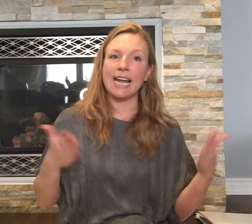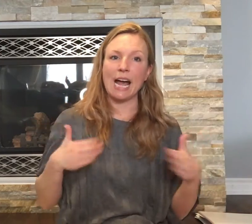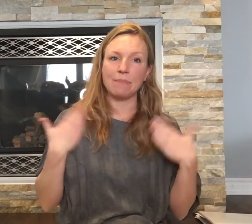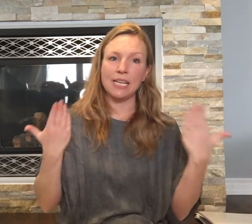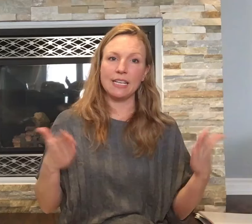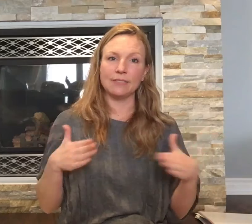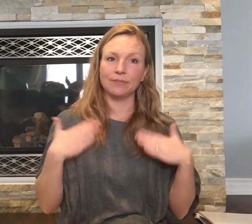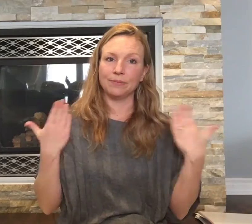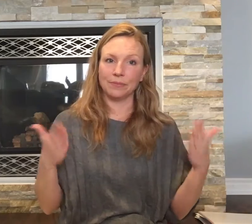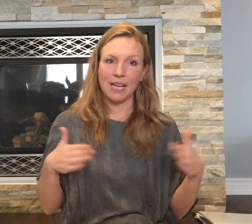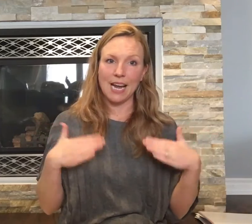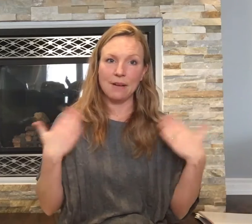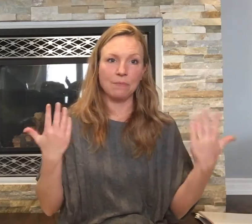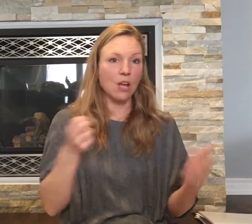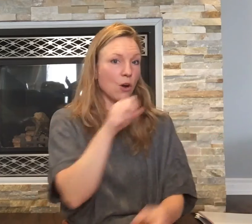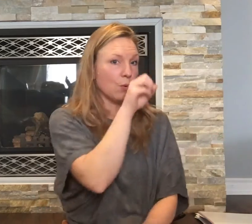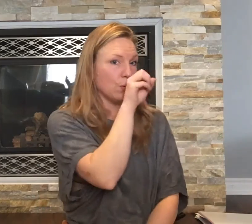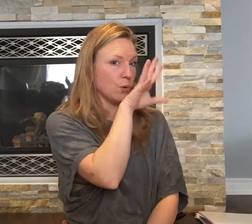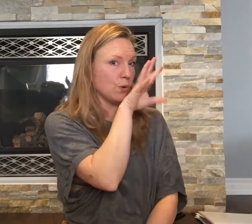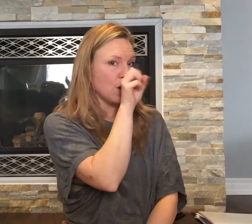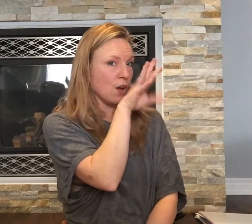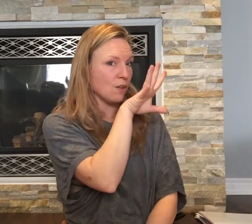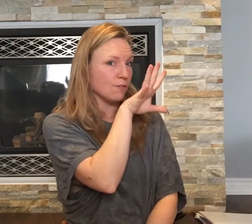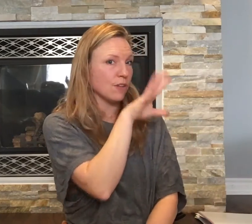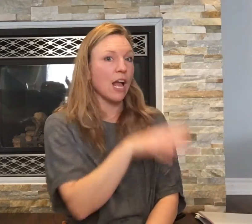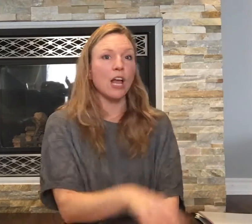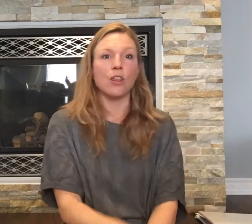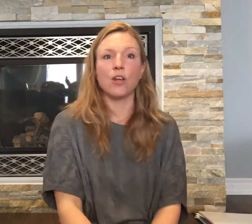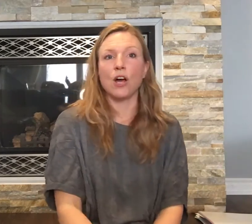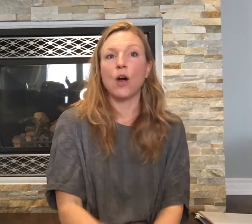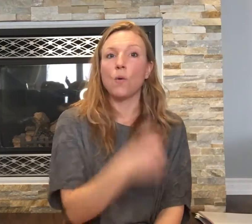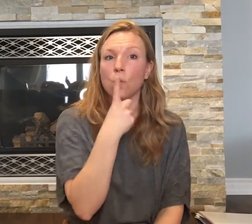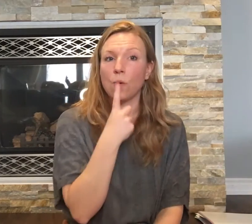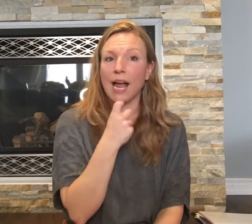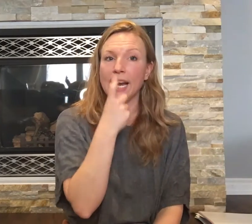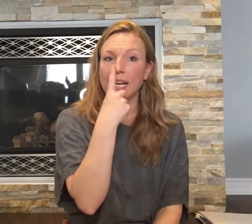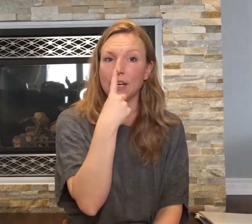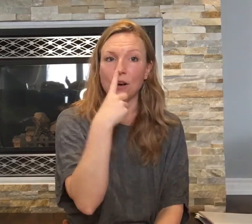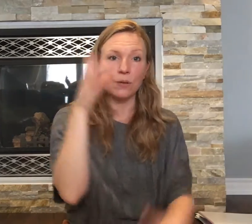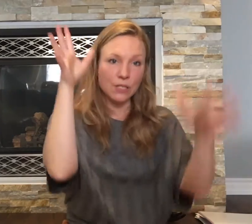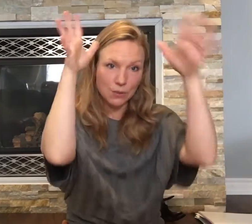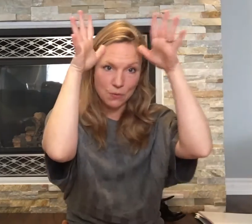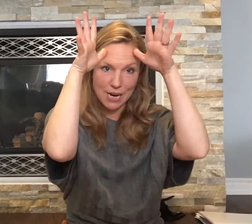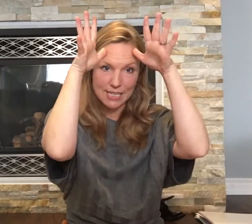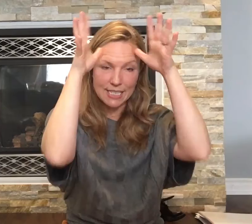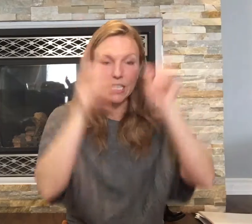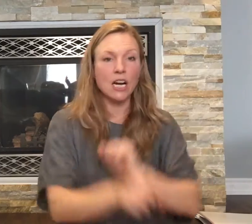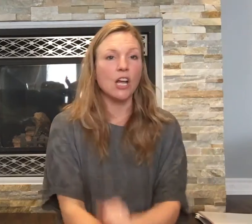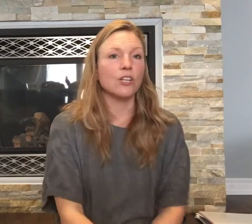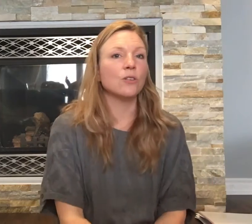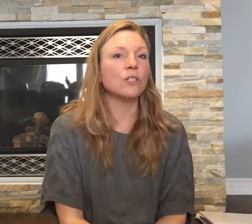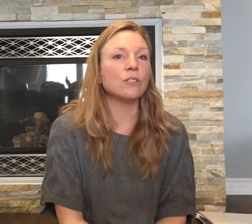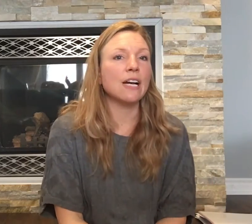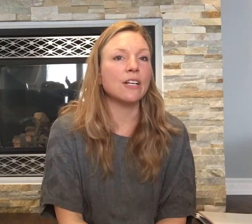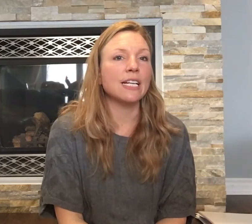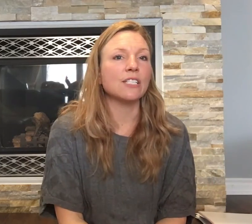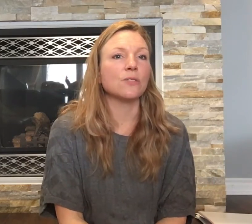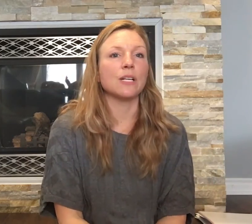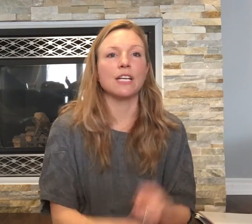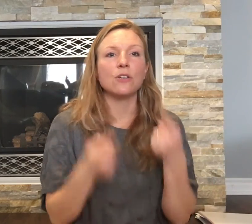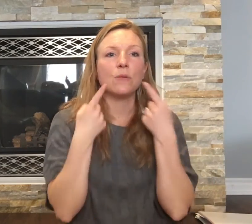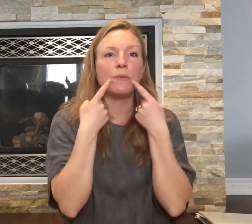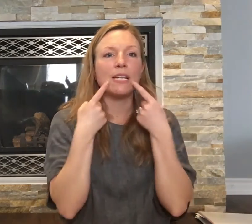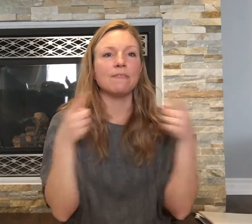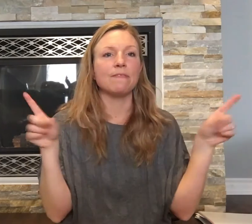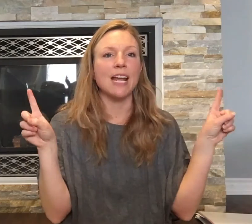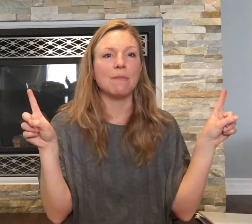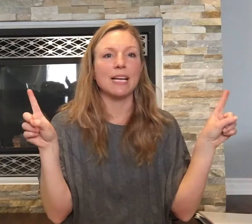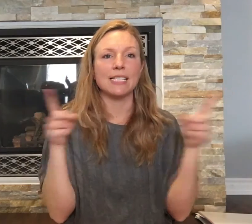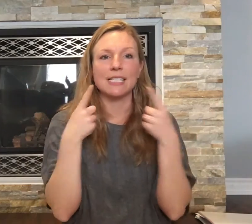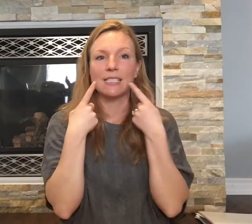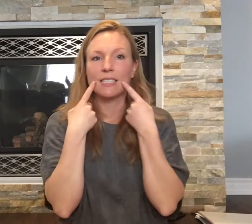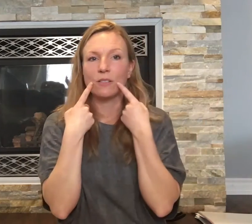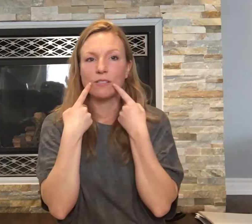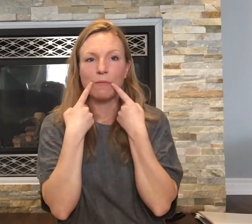(HAPPY). RUDLOPH, the RED-NOSE REINDEER, you'll go down in history, you'll be FAMOUS, so it's from